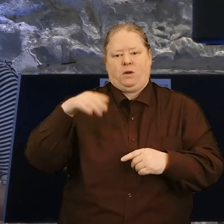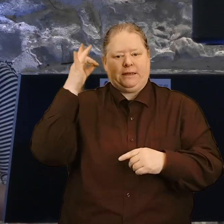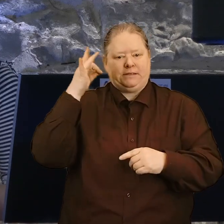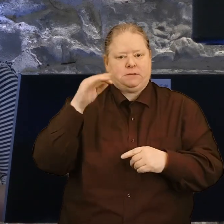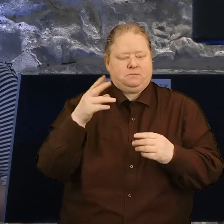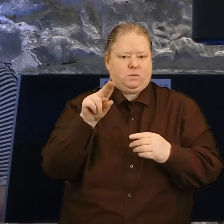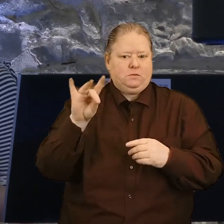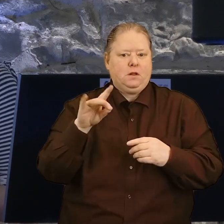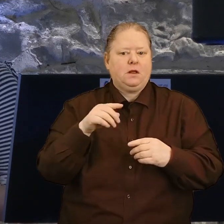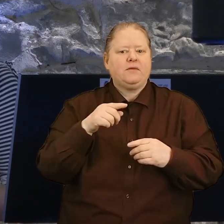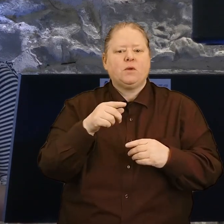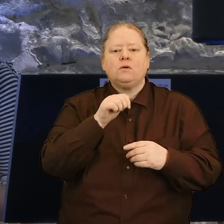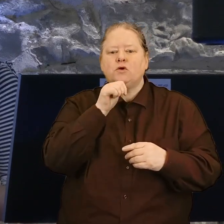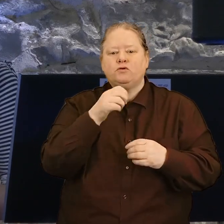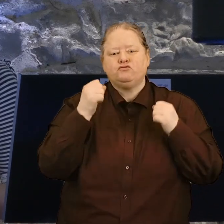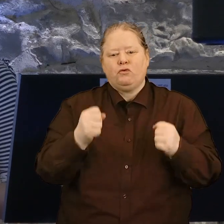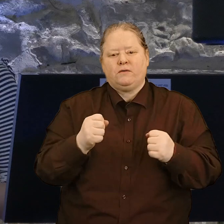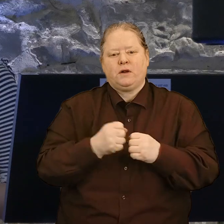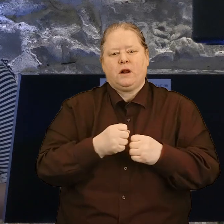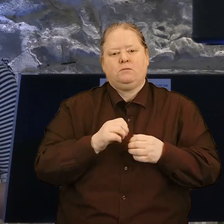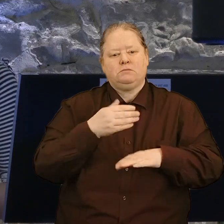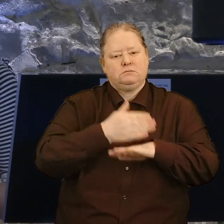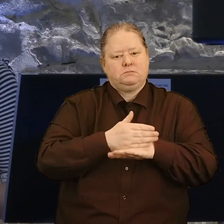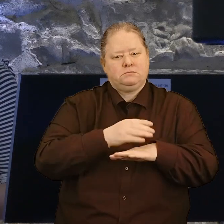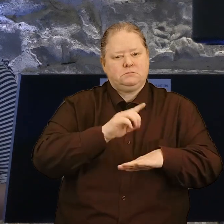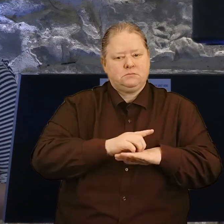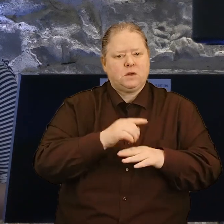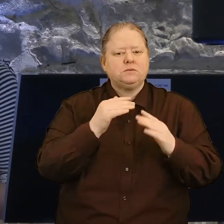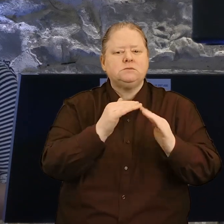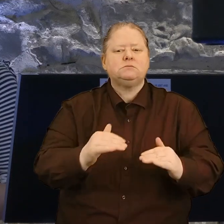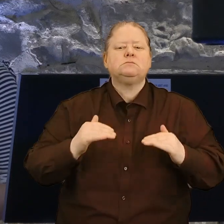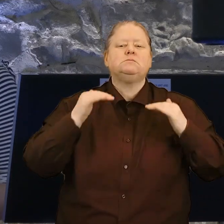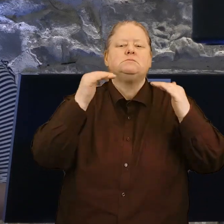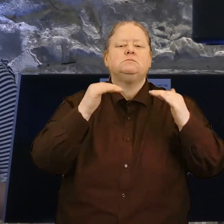together, there are none stronger than those of our profession, soaring in its exercise above all sectarian discords.